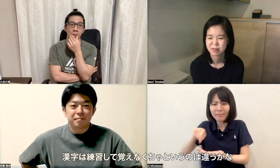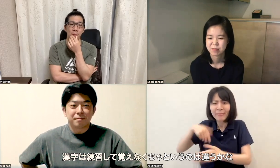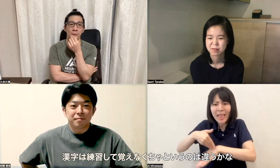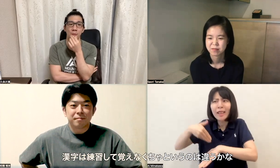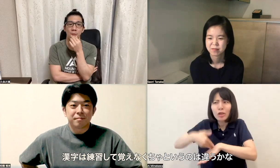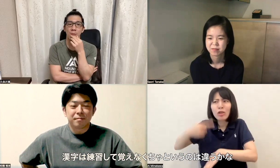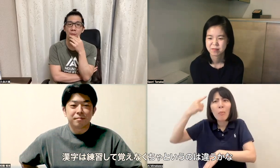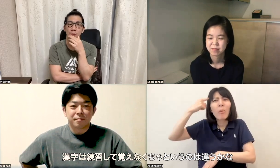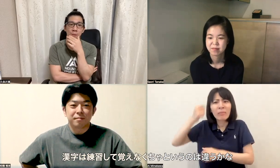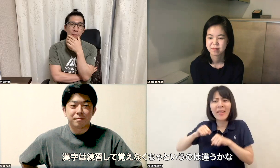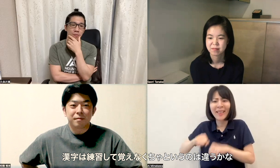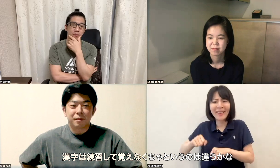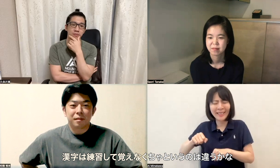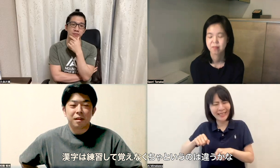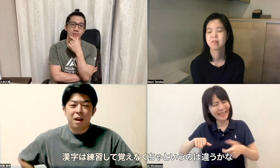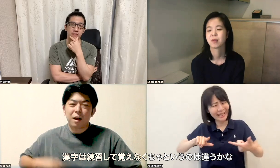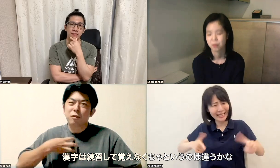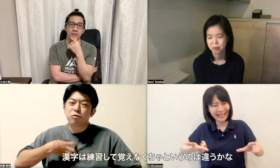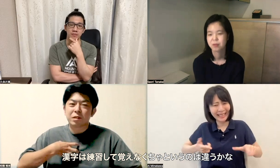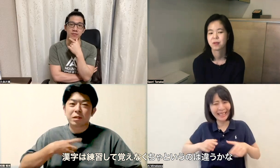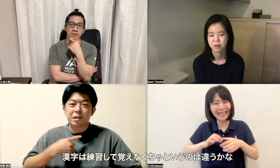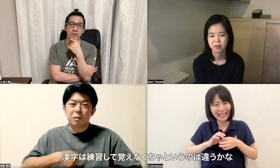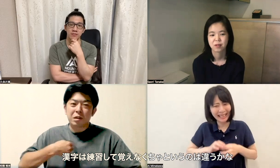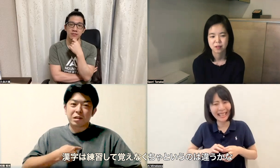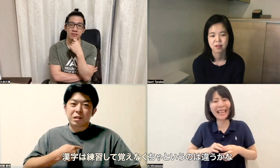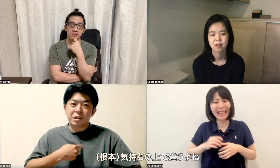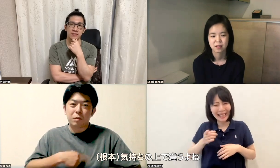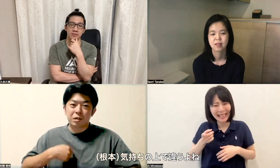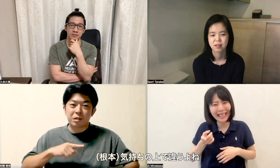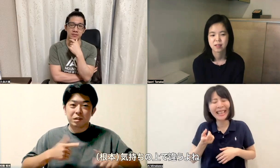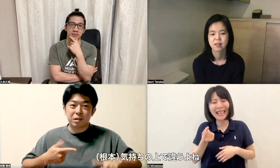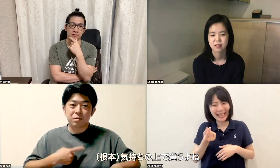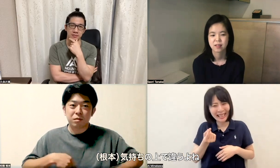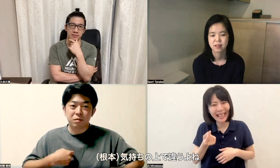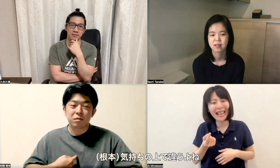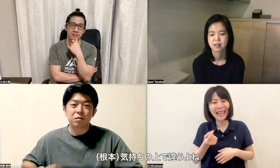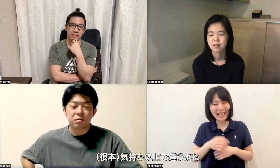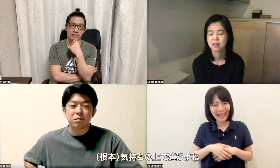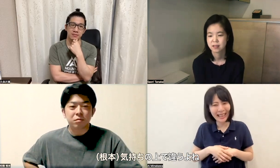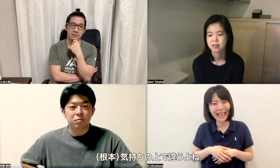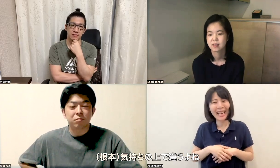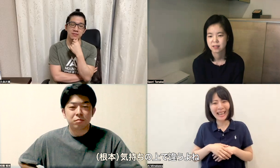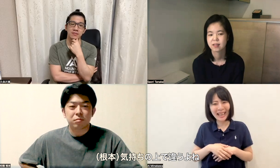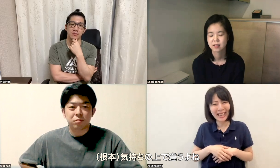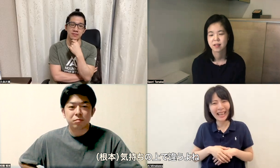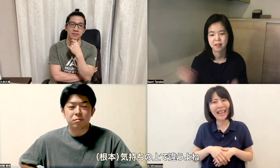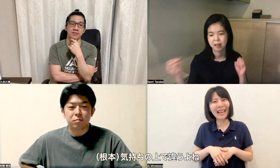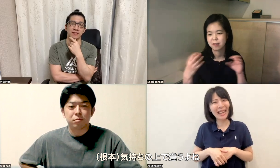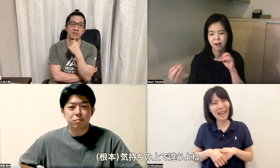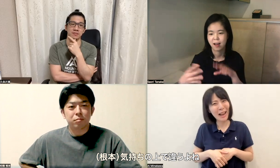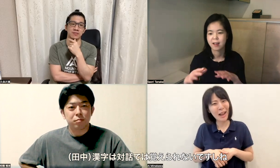but we must memorize Kanji by practicing ourselves. (KN) Our feeling is different.